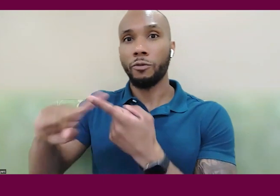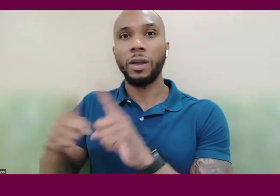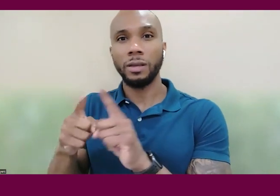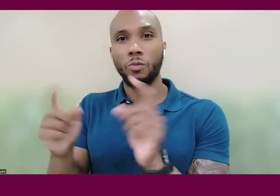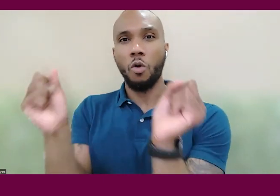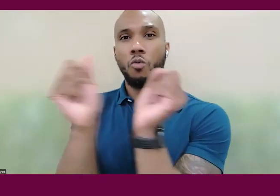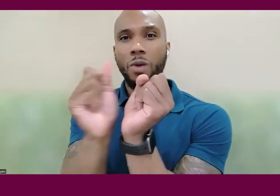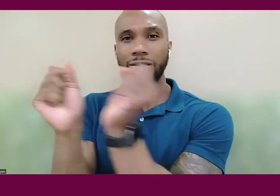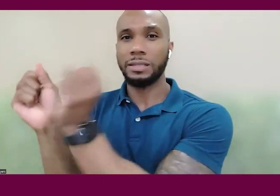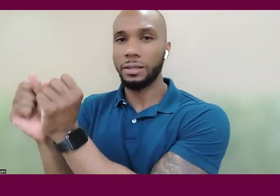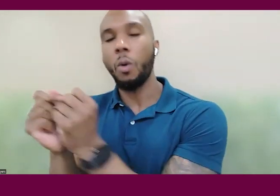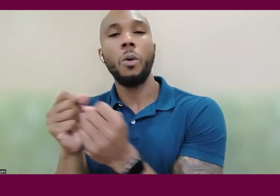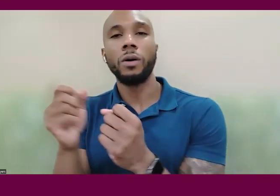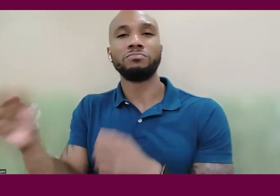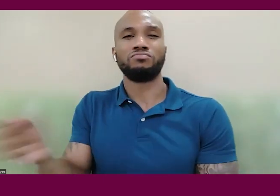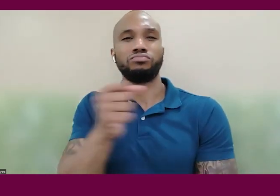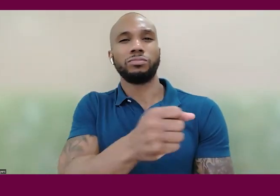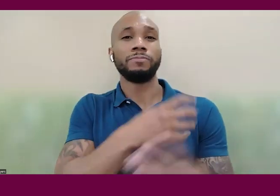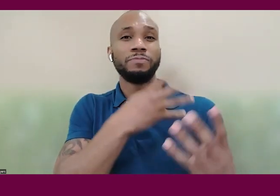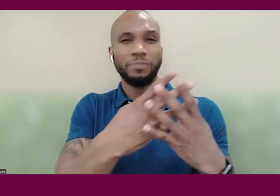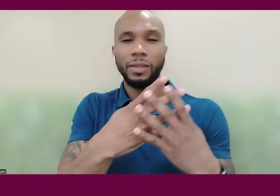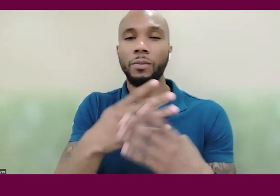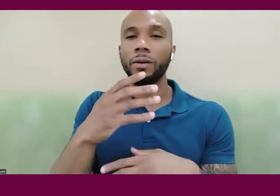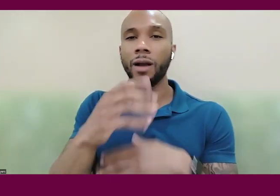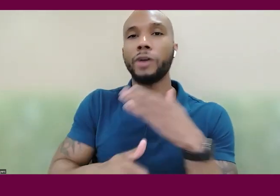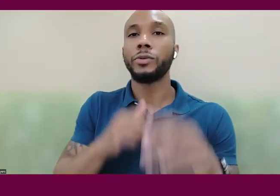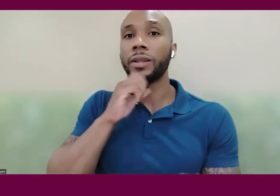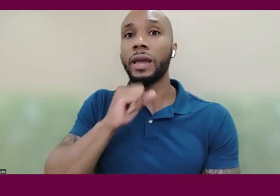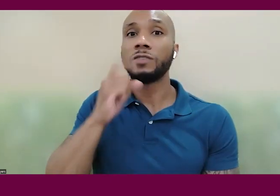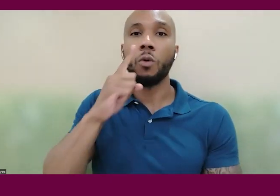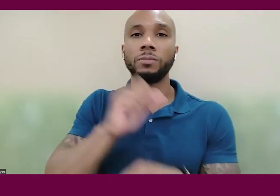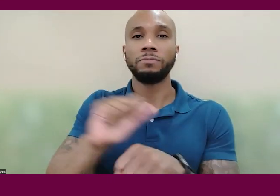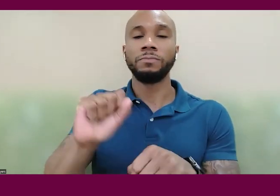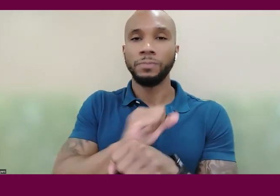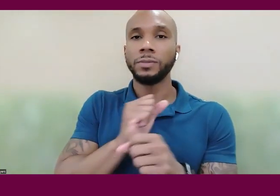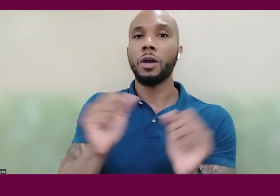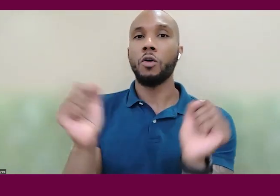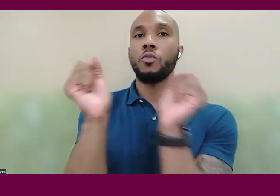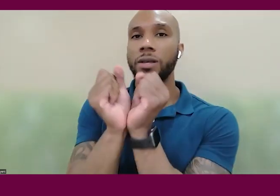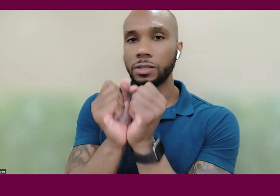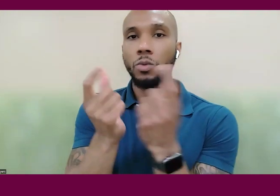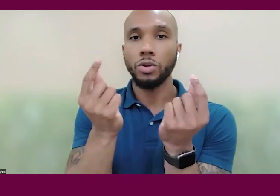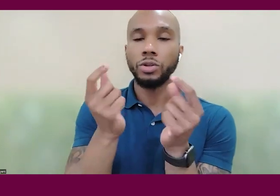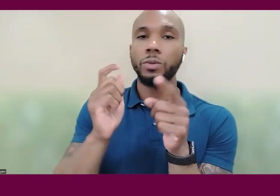arrested, or at least detained. They were under the age to be actually arrested. They were detained. He called his mother.